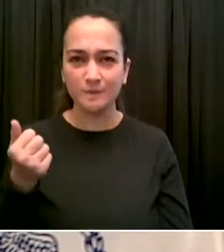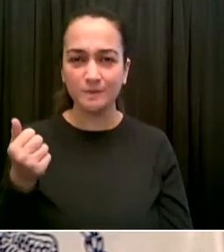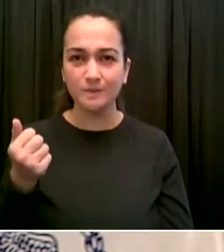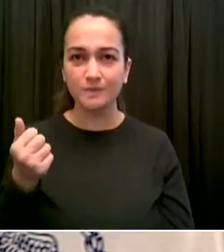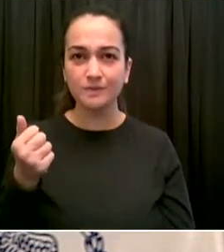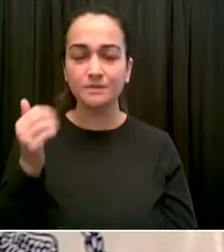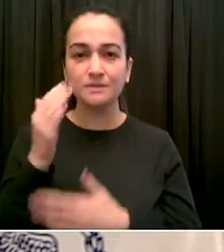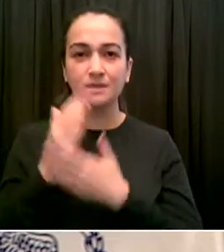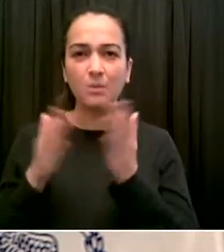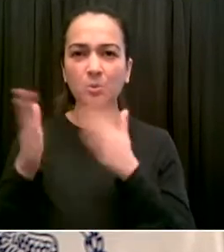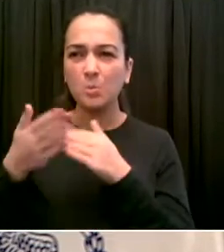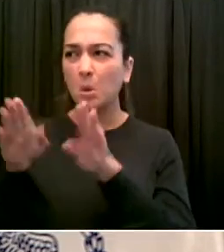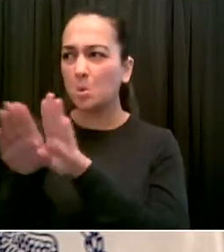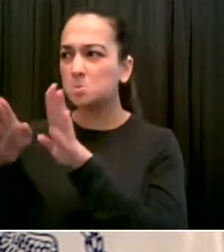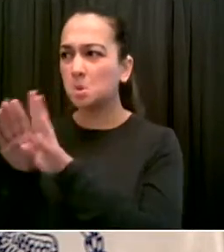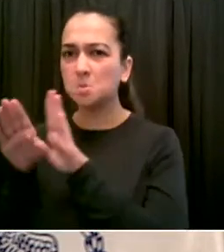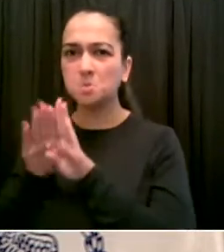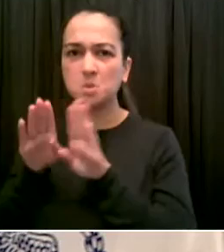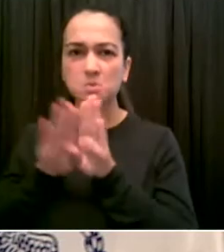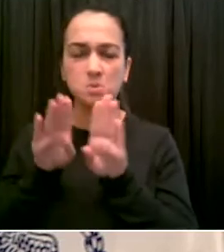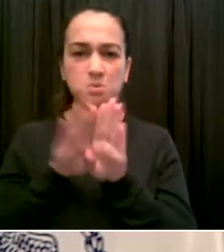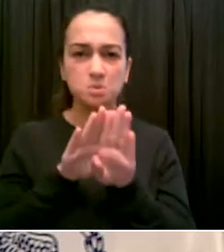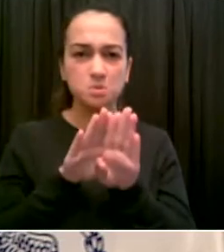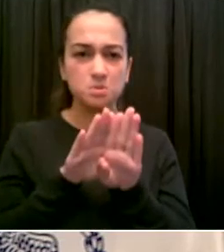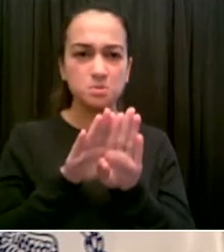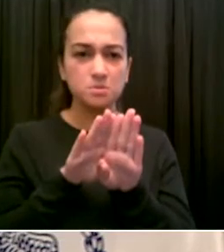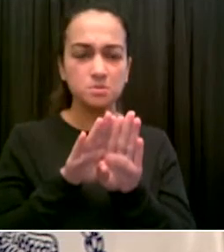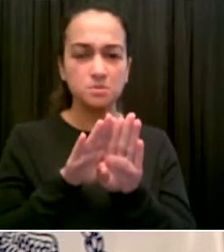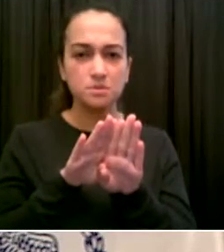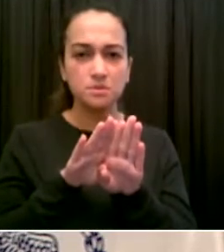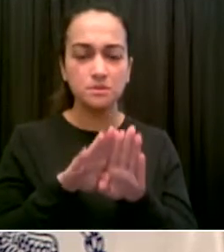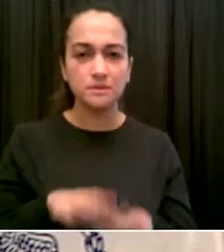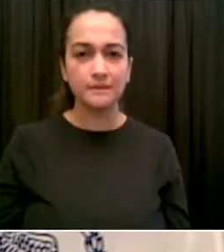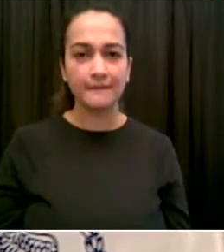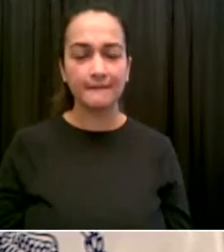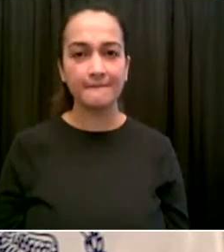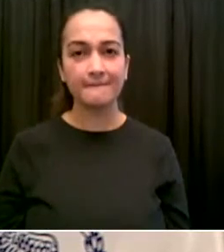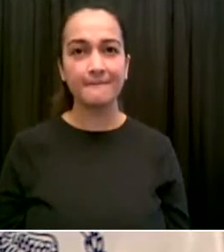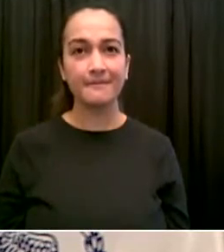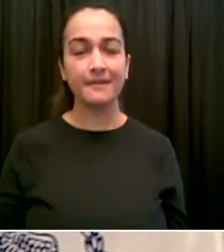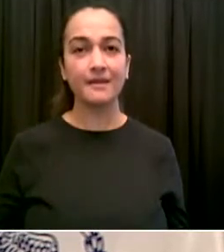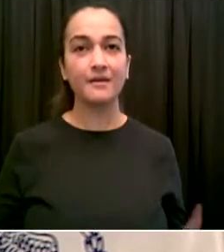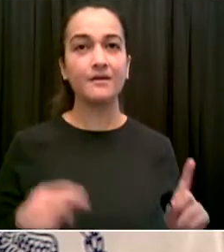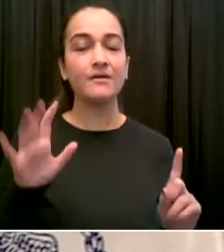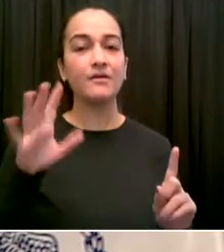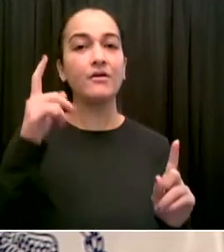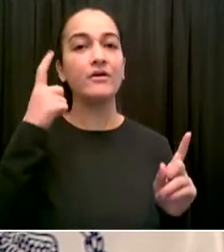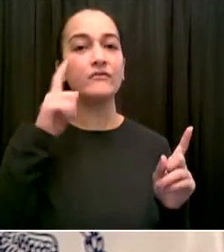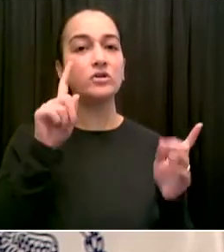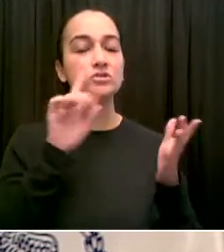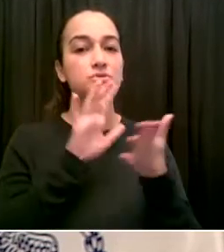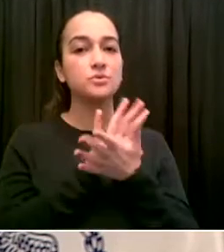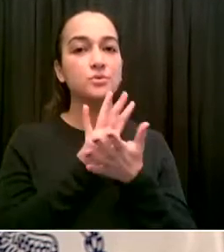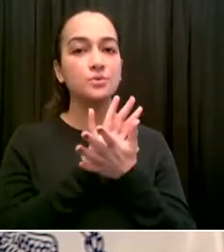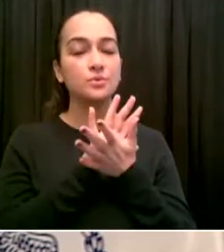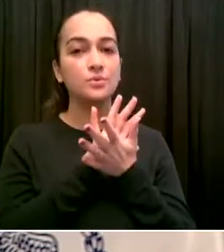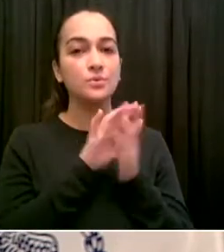LIKELY TO SEE CLASOSROM CLOSURES WITHIN THE COMING WEEKS AND MONTHS.